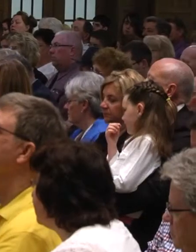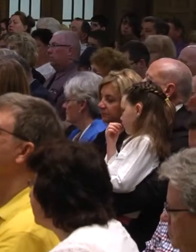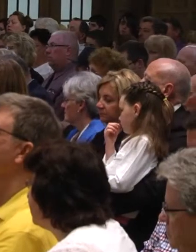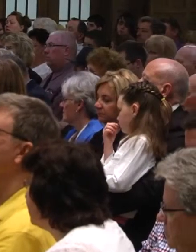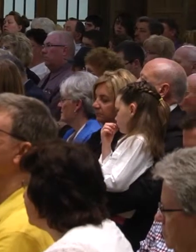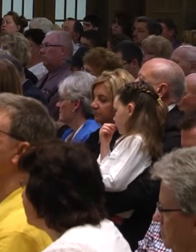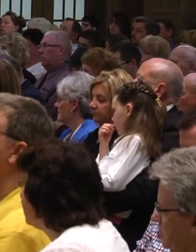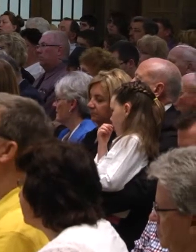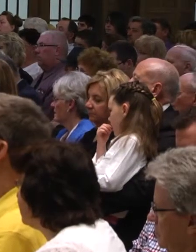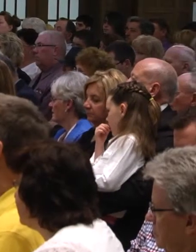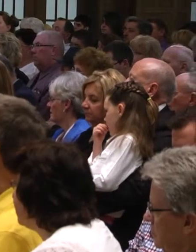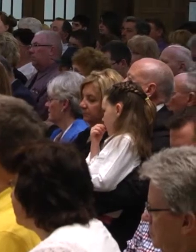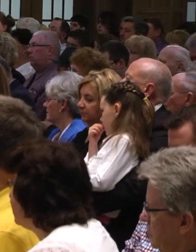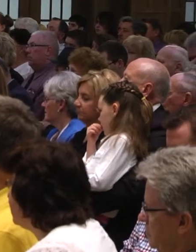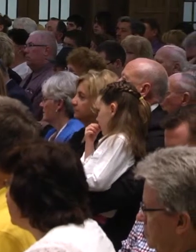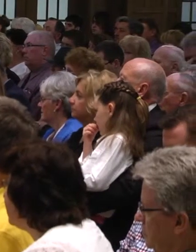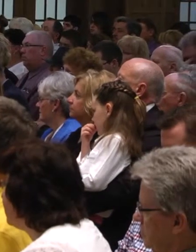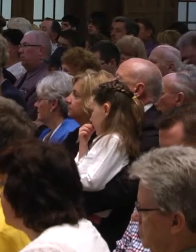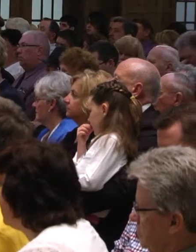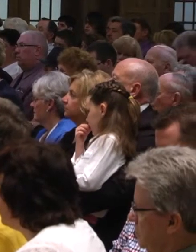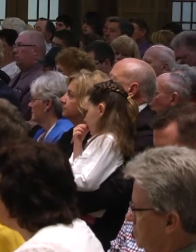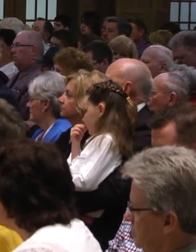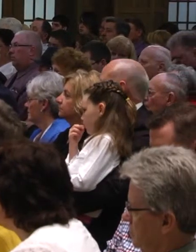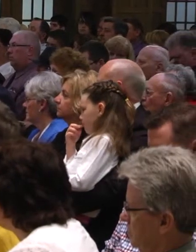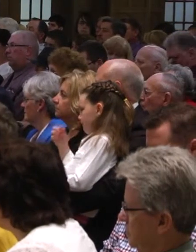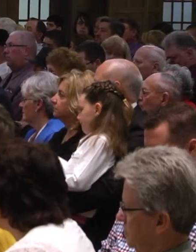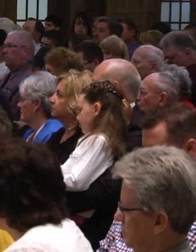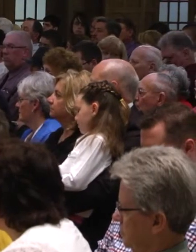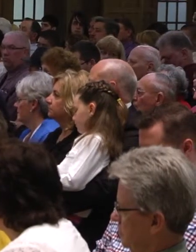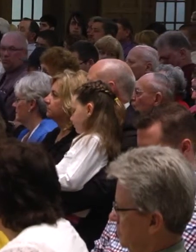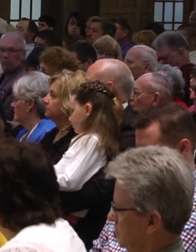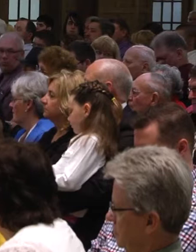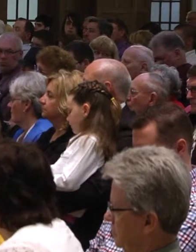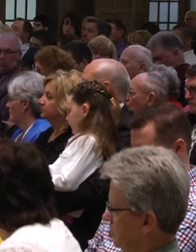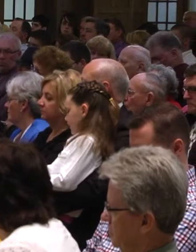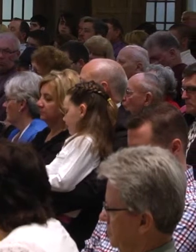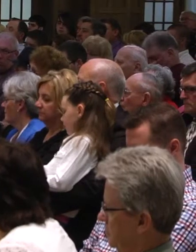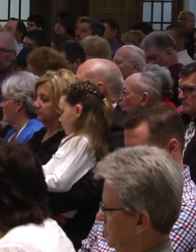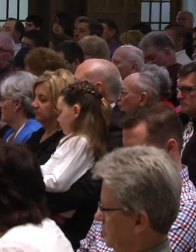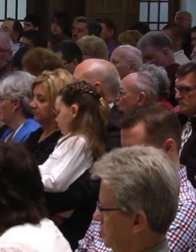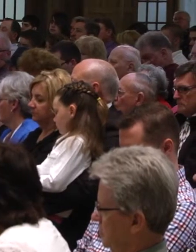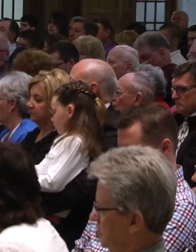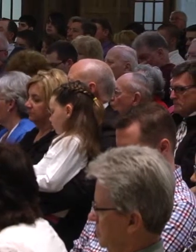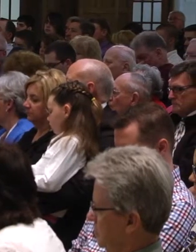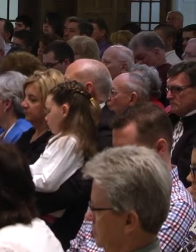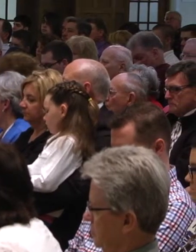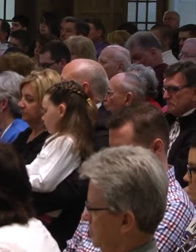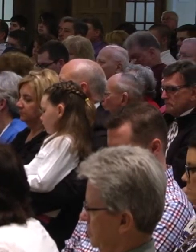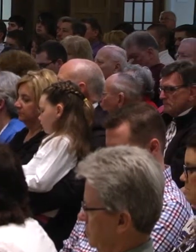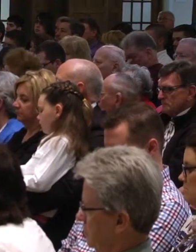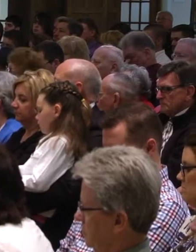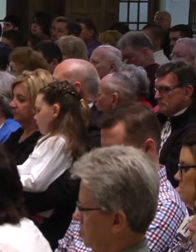over the past few years. Thus for nursing, the challenges of health care reform